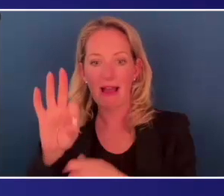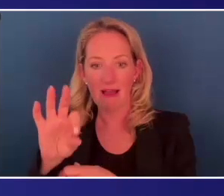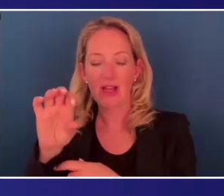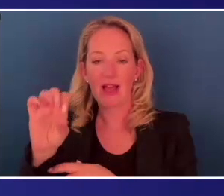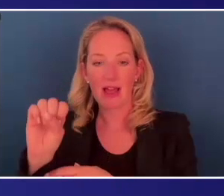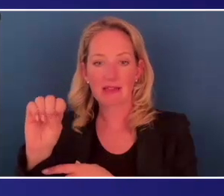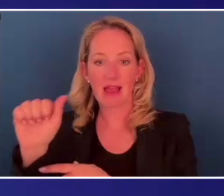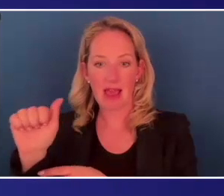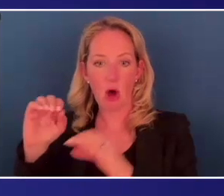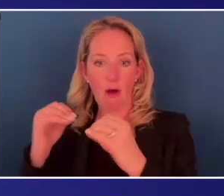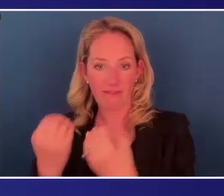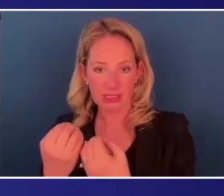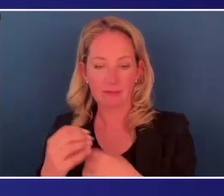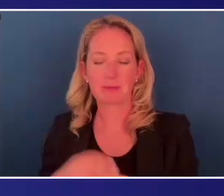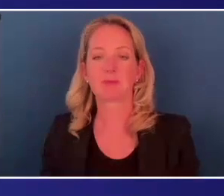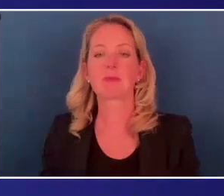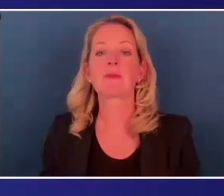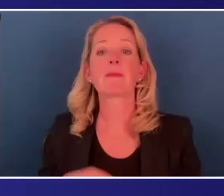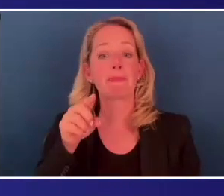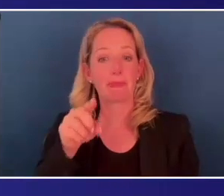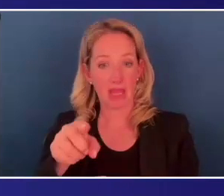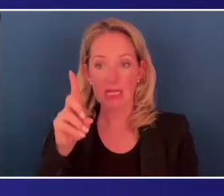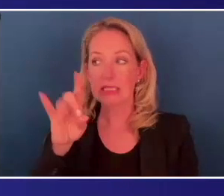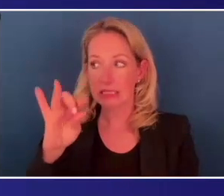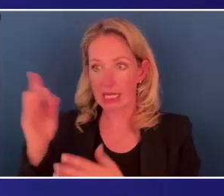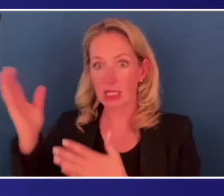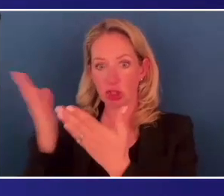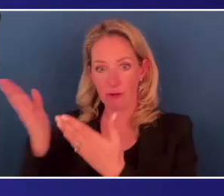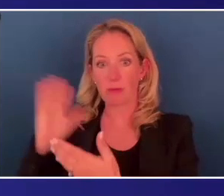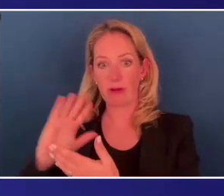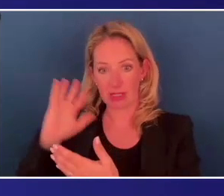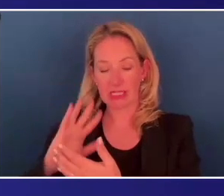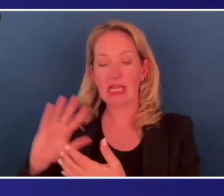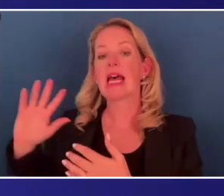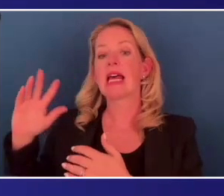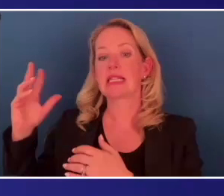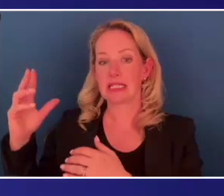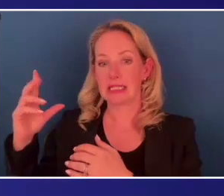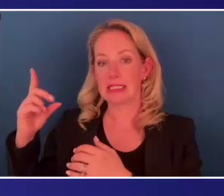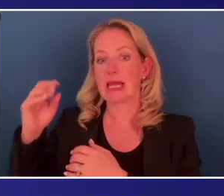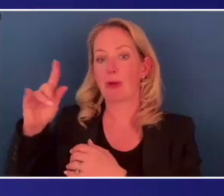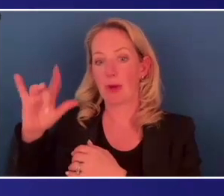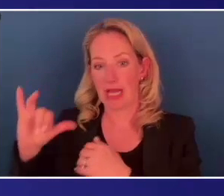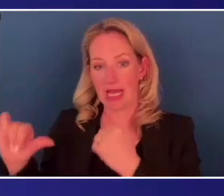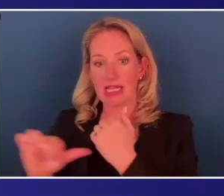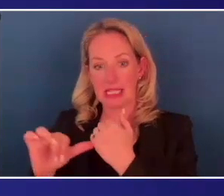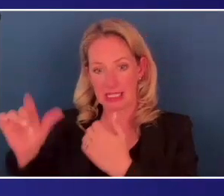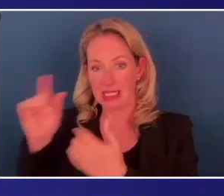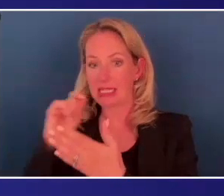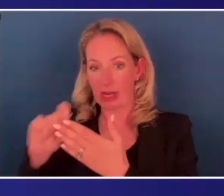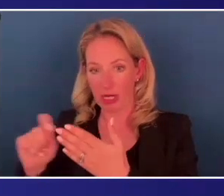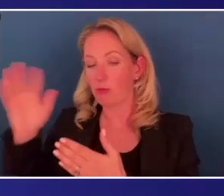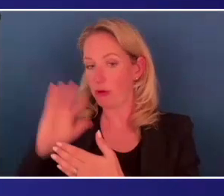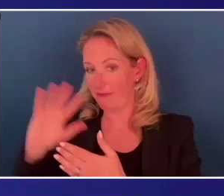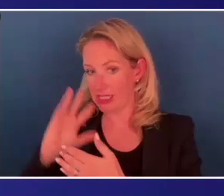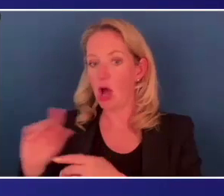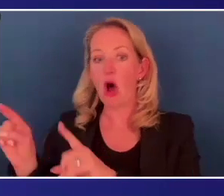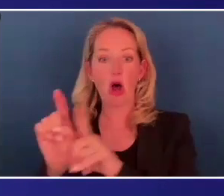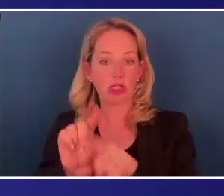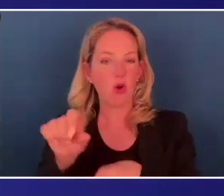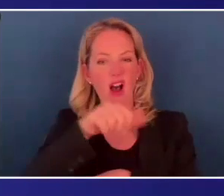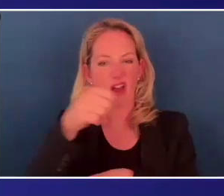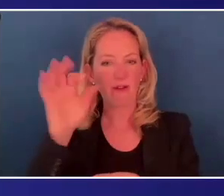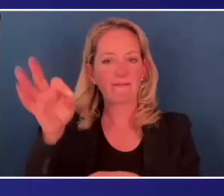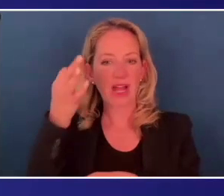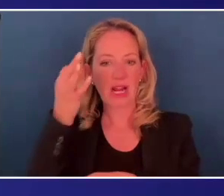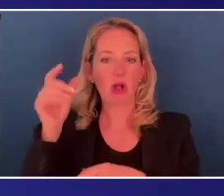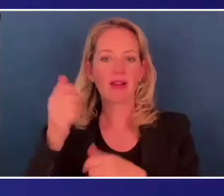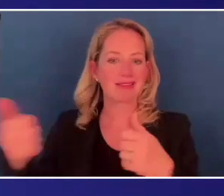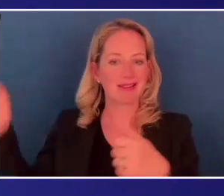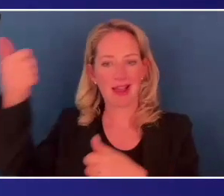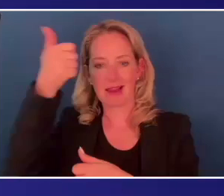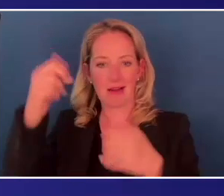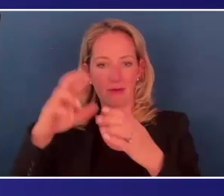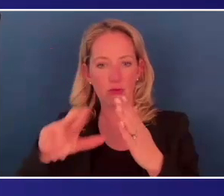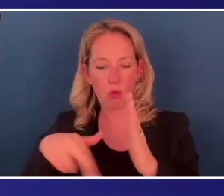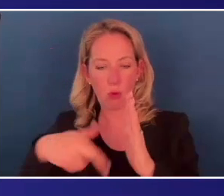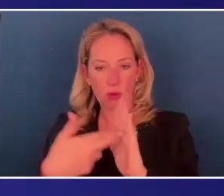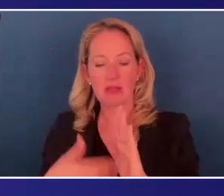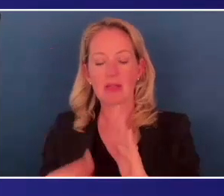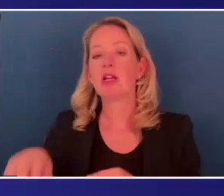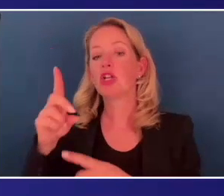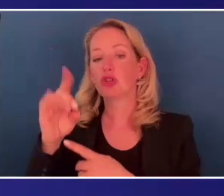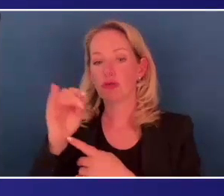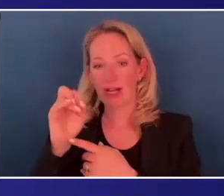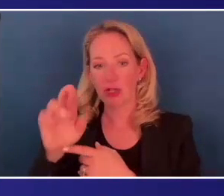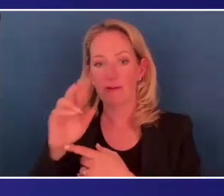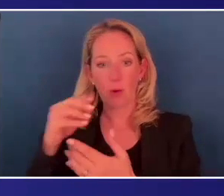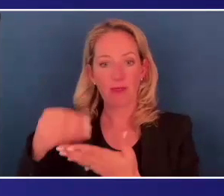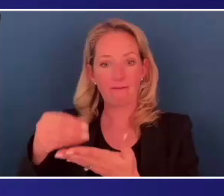In addition to having served previously as deputy assistant secretary, has also served in other federal executive roles including director of the fund for improvement of post secondary education.